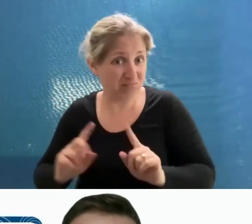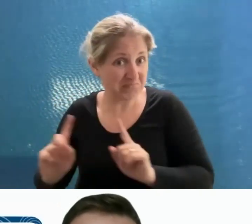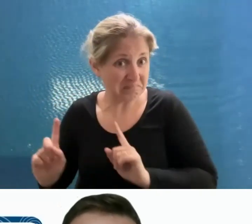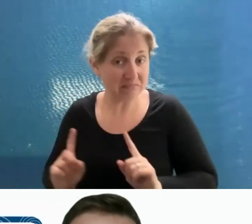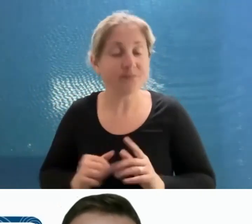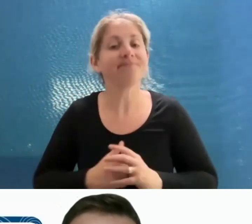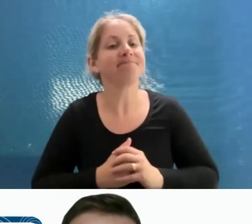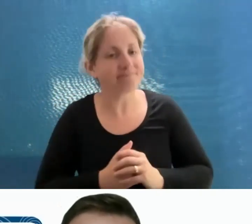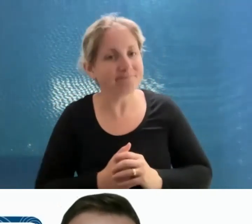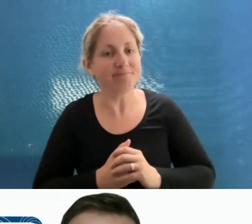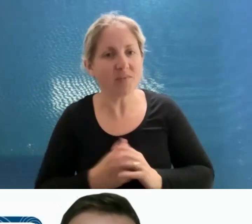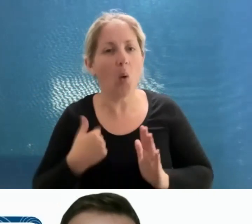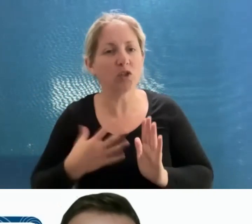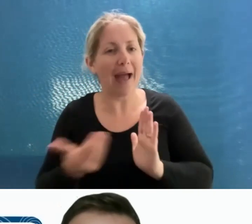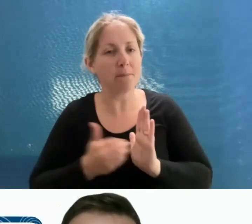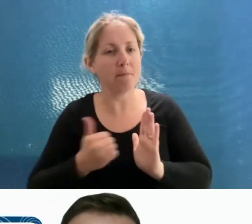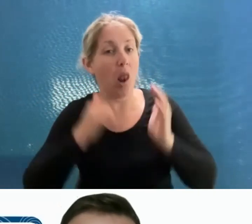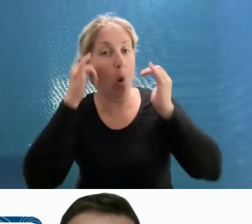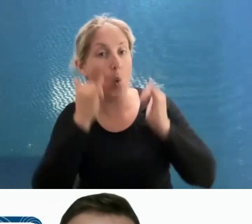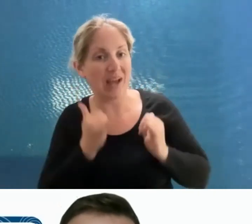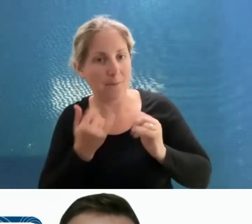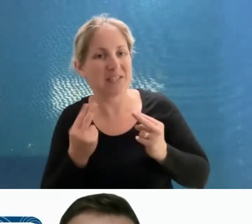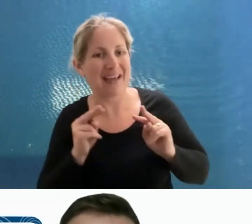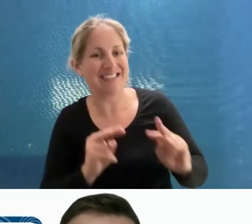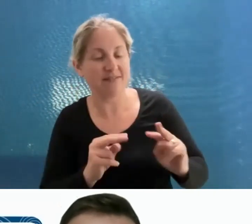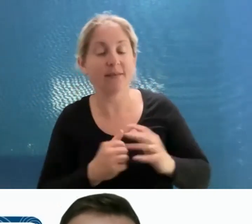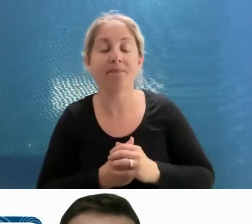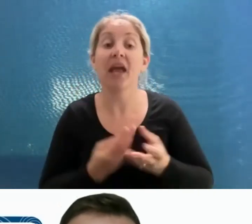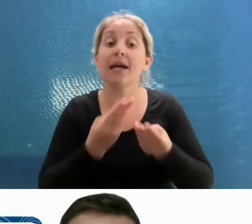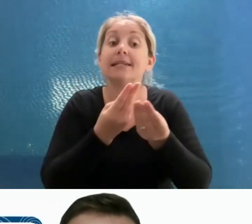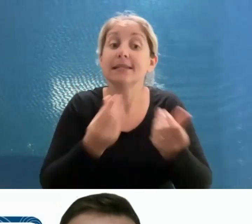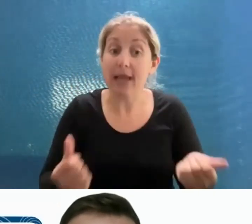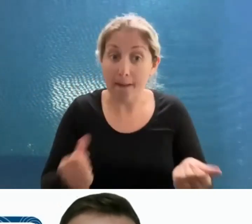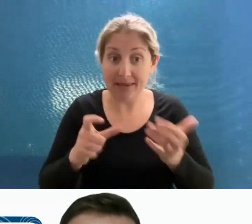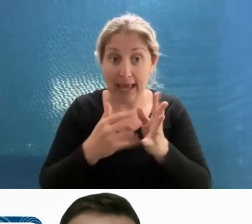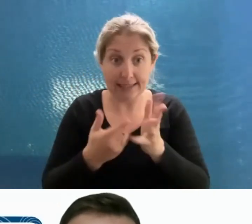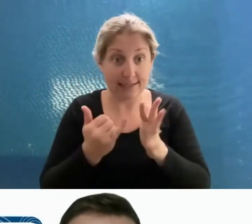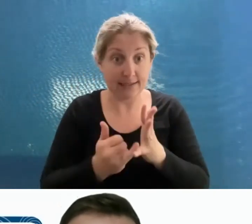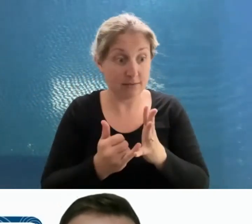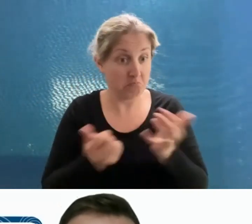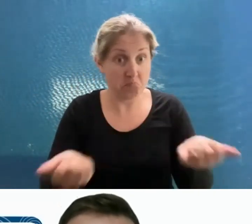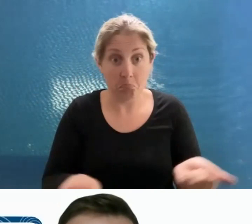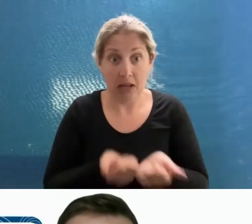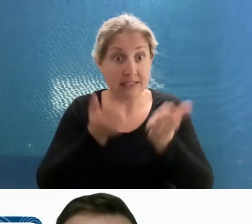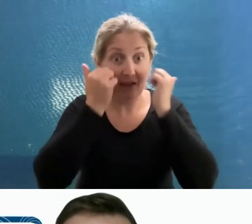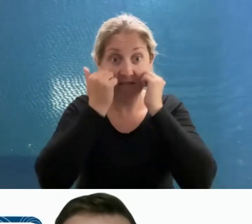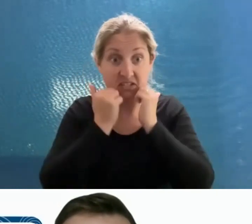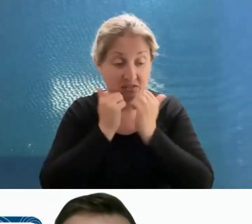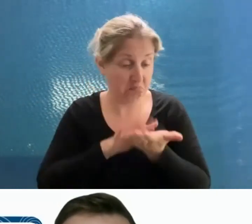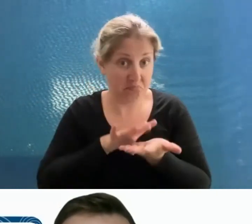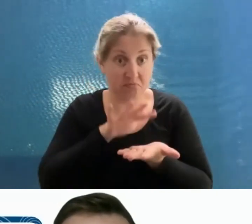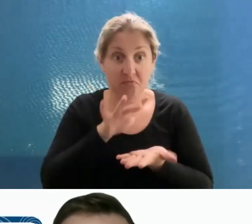There are some cases where all the evidence is in, there's no further evidence to gather